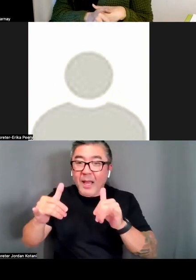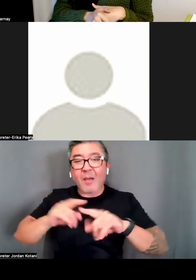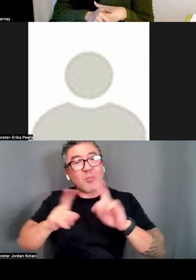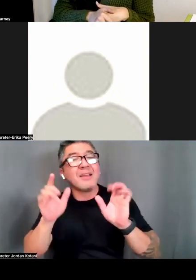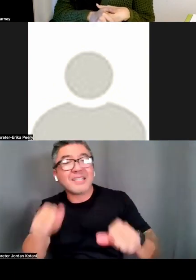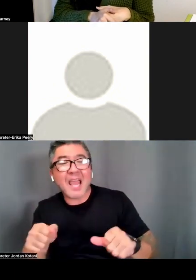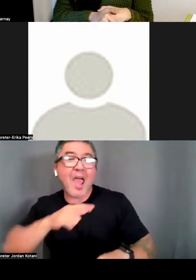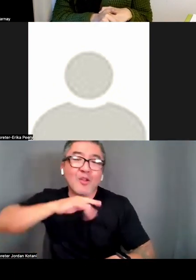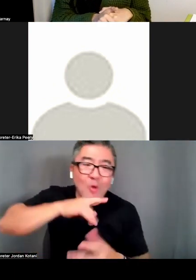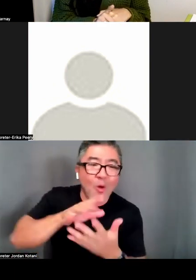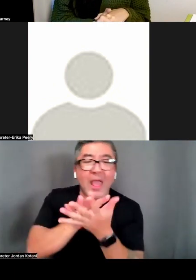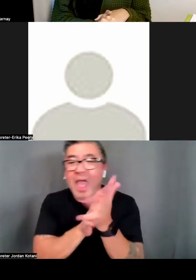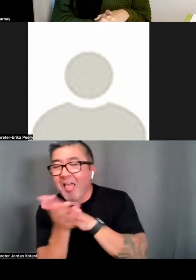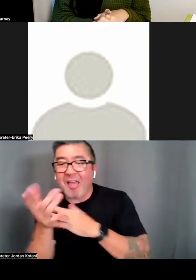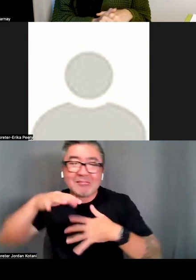teaching them how to feel better about messy play,